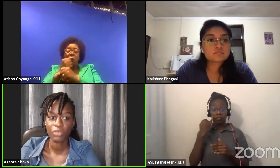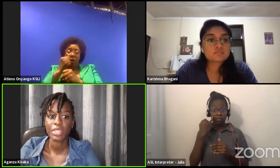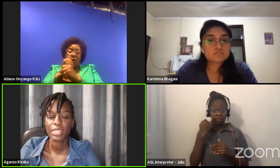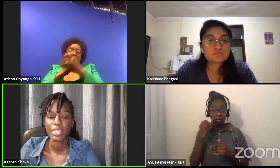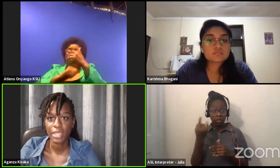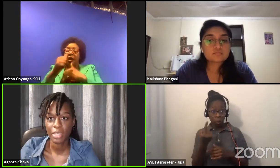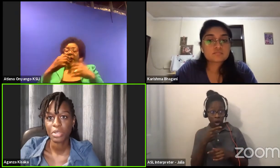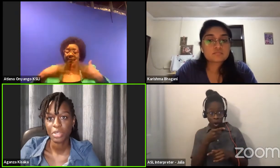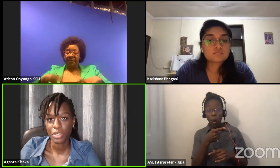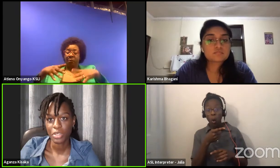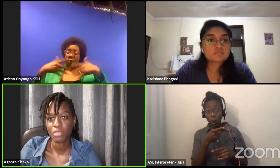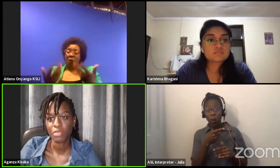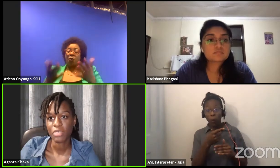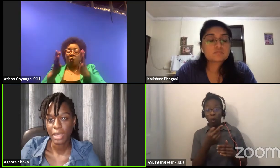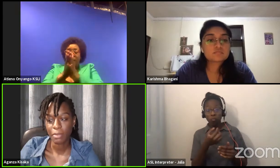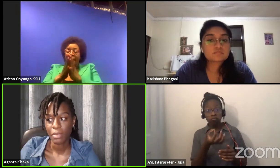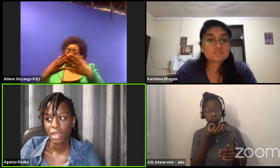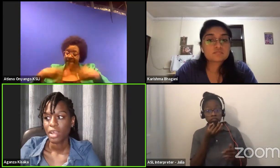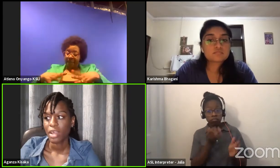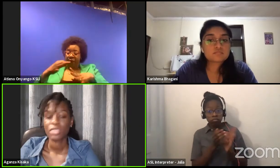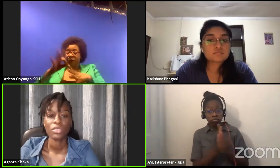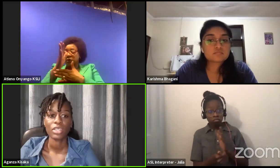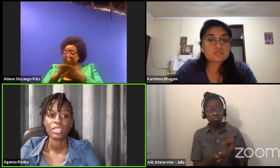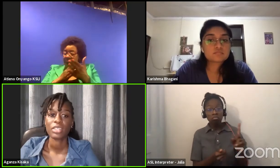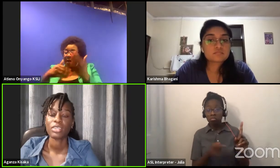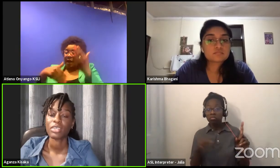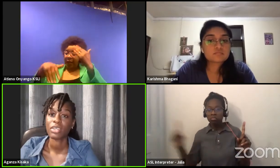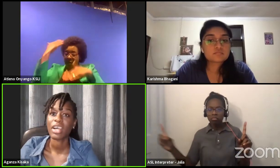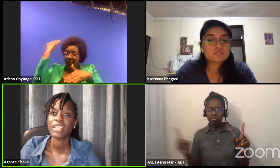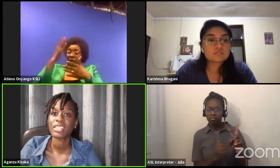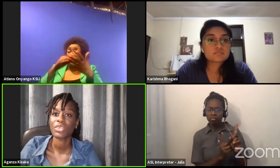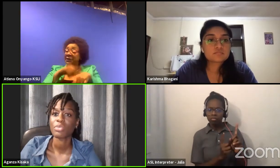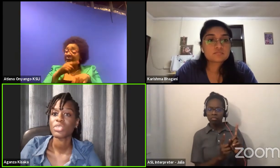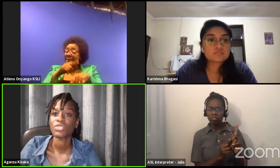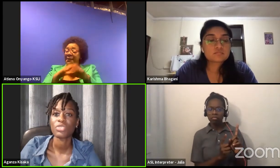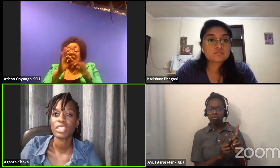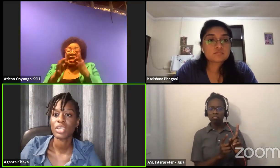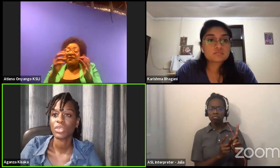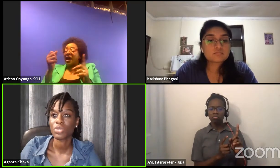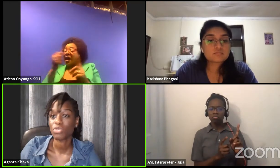for extended periods of time. As long as they're not harassing you, mistreating you,